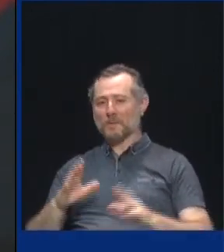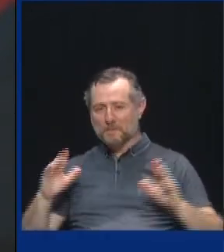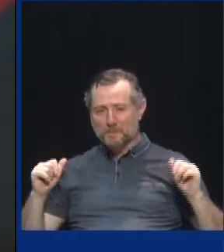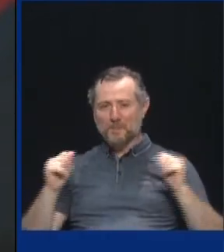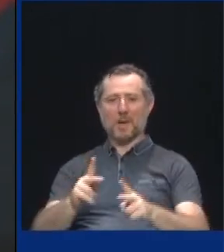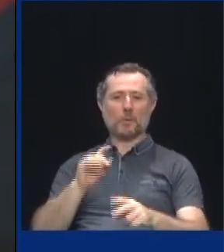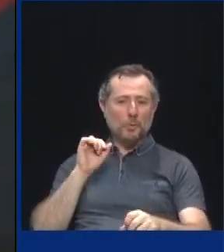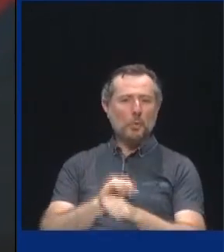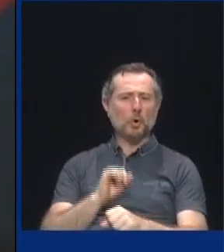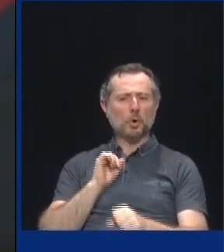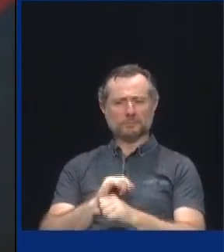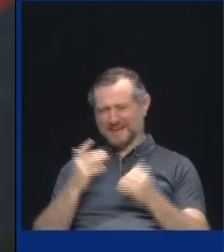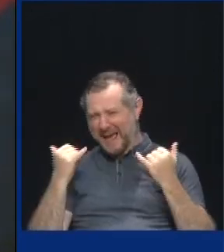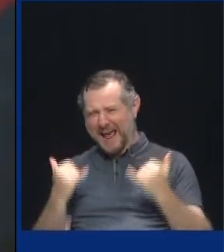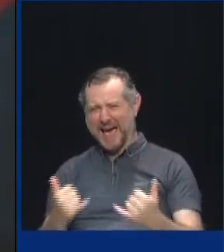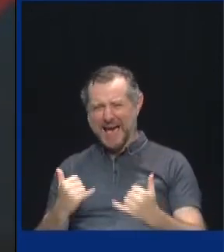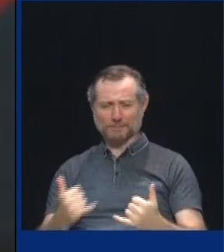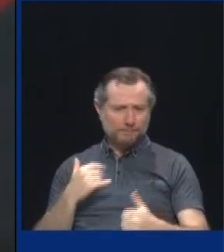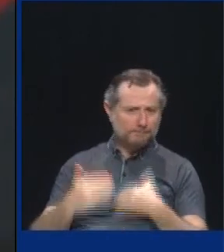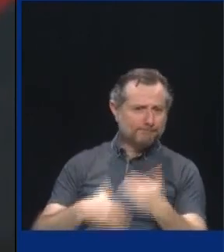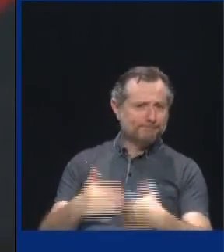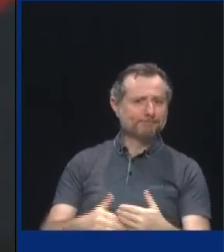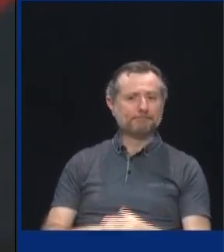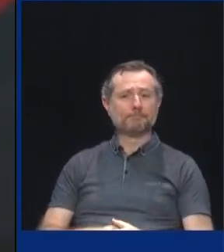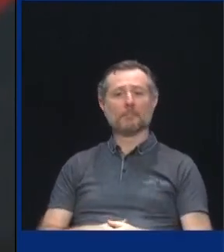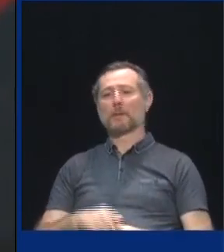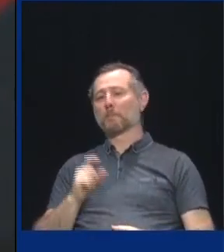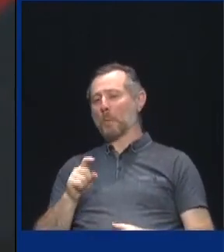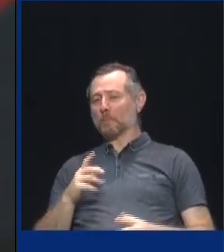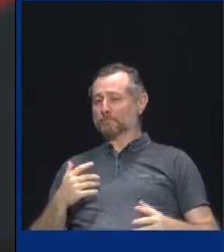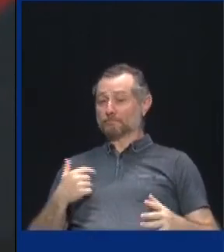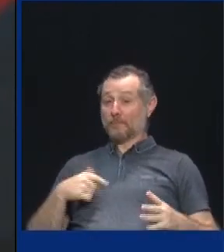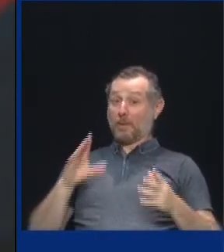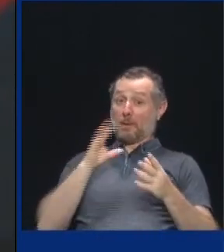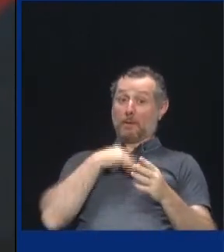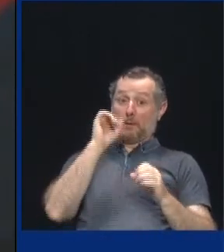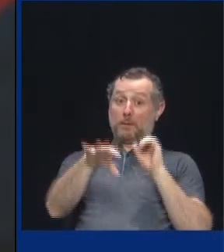WE HAVE TO GET BACK TO WORK. AND WE'LL HAVE TO GET BACK TO